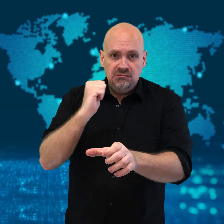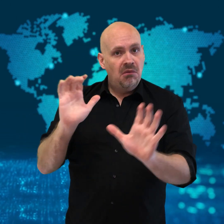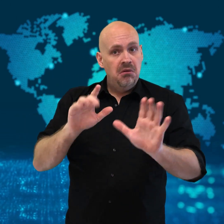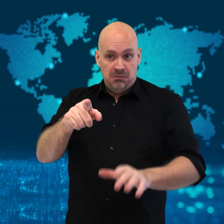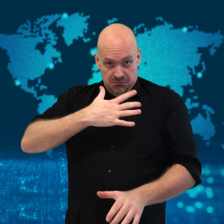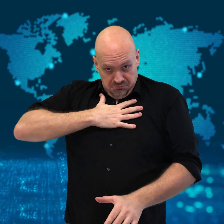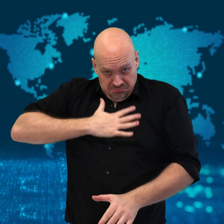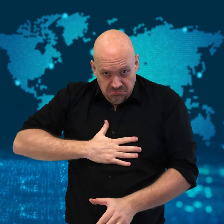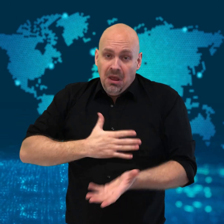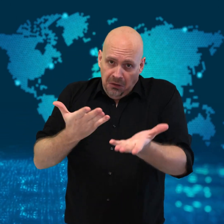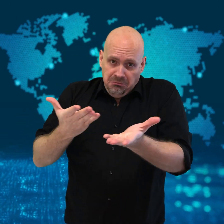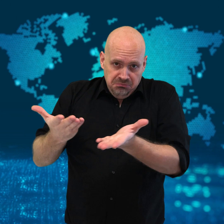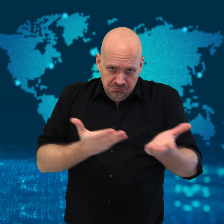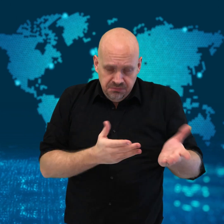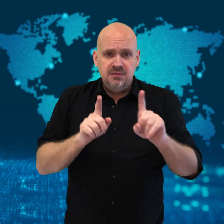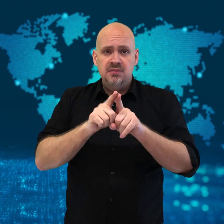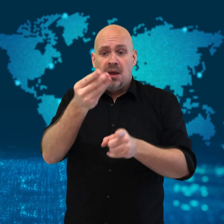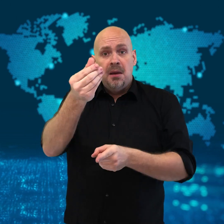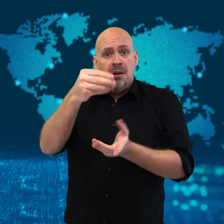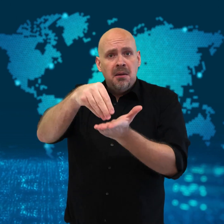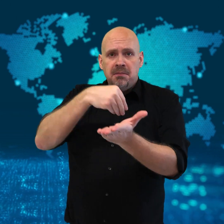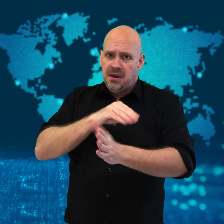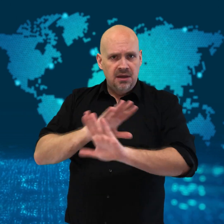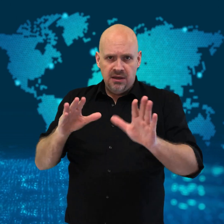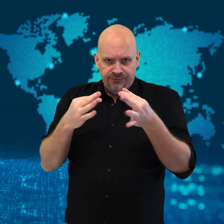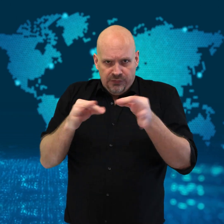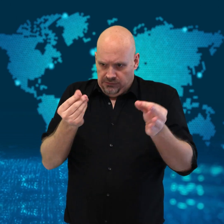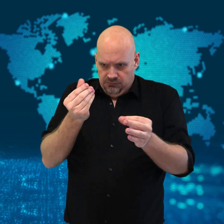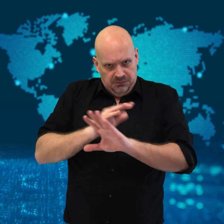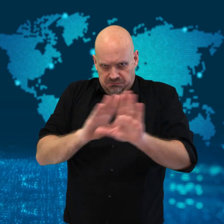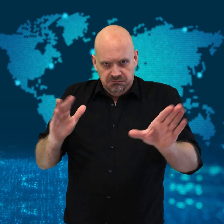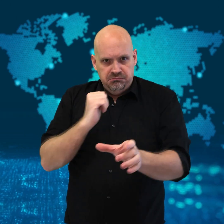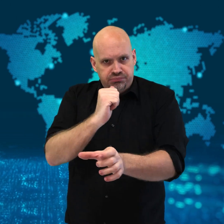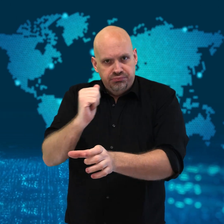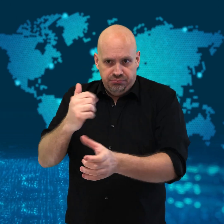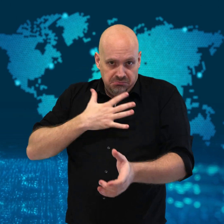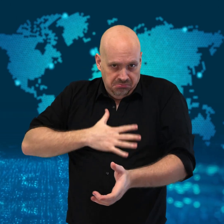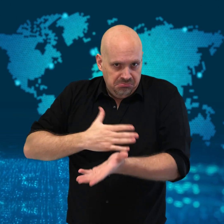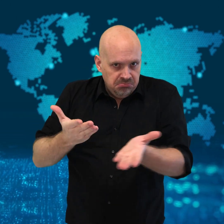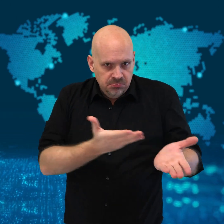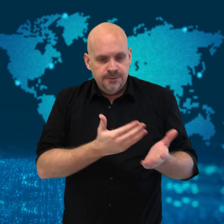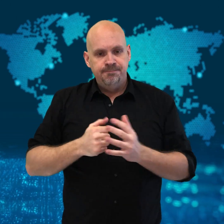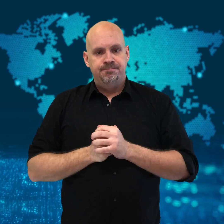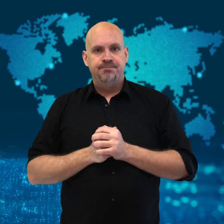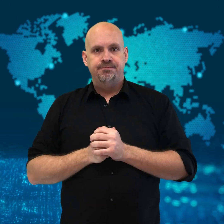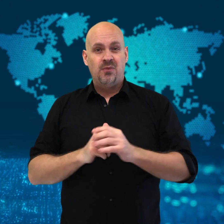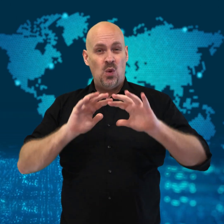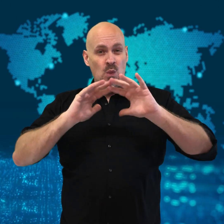but would not require people to get them.